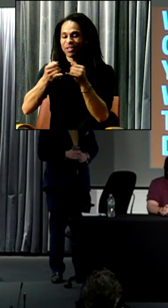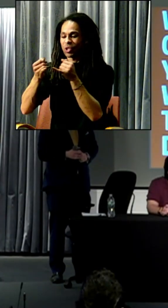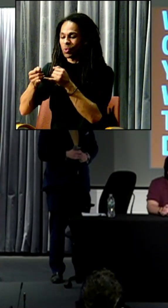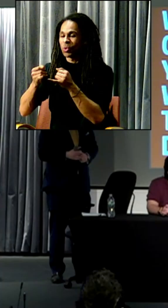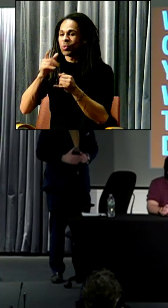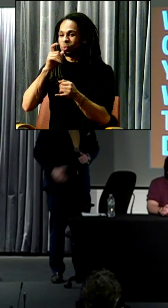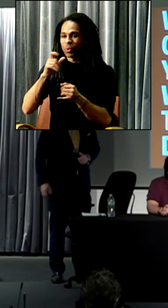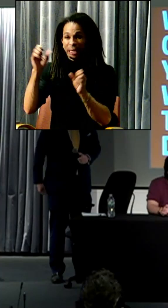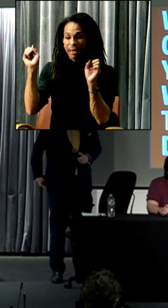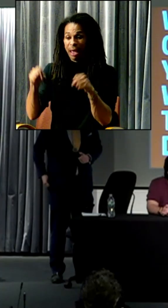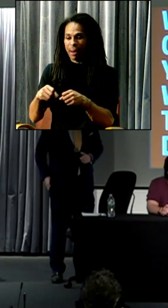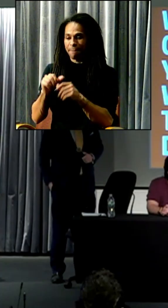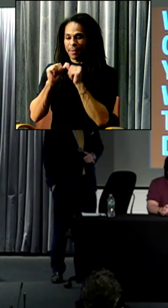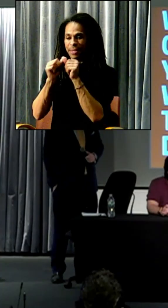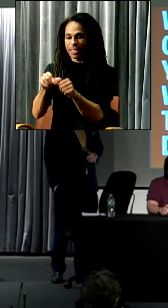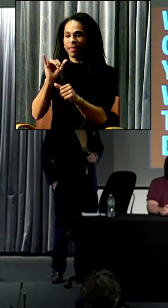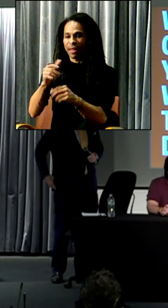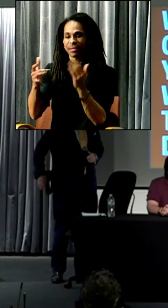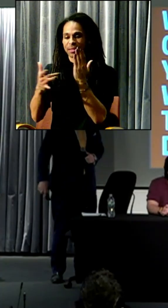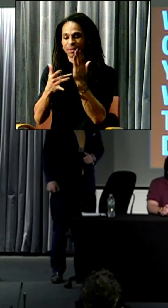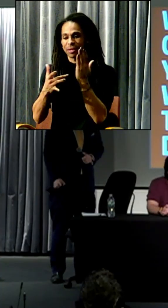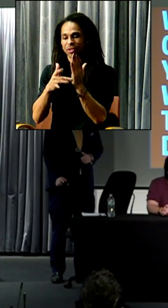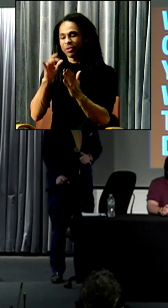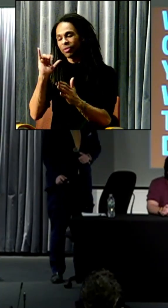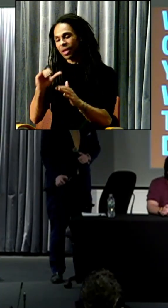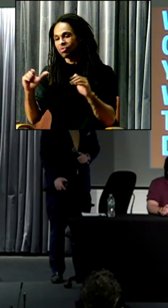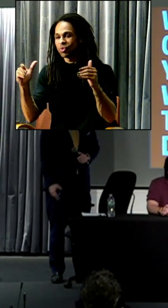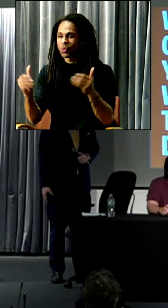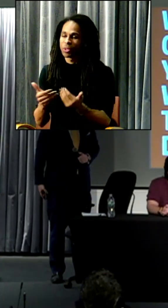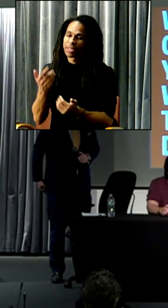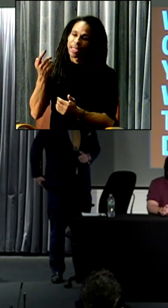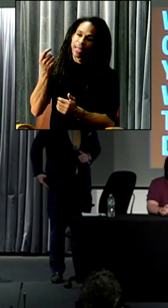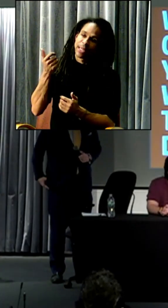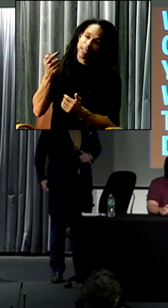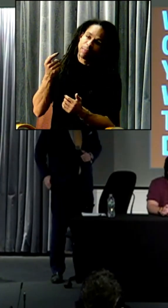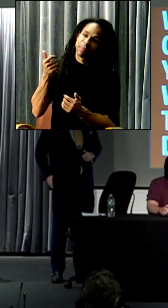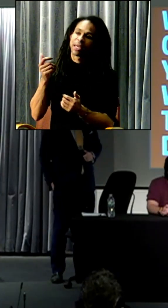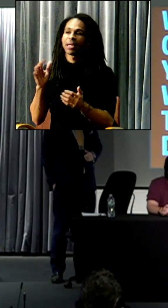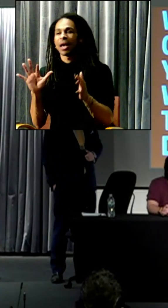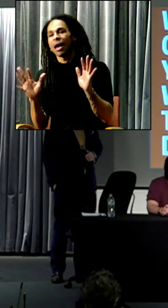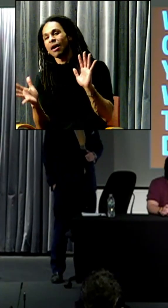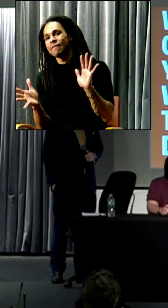And so throughout the exhibition, there's like city workers that we meet. We meet sanitation workers.